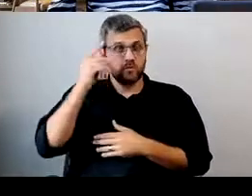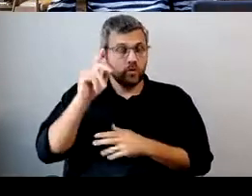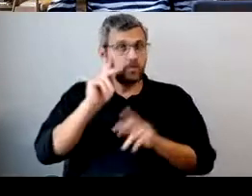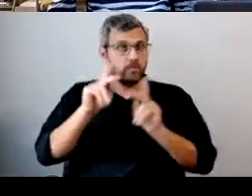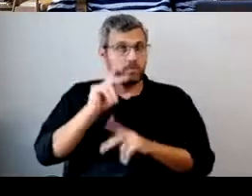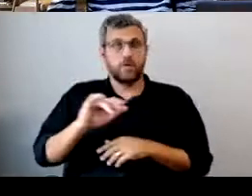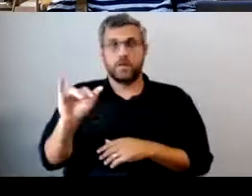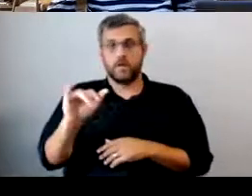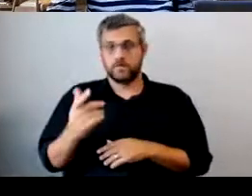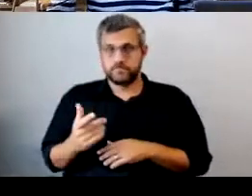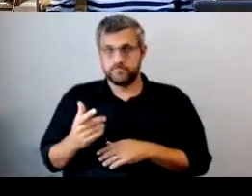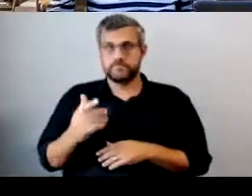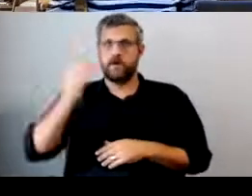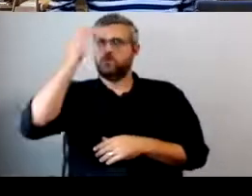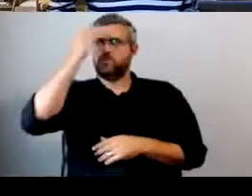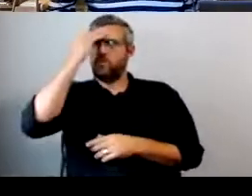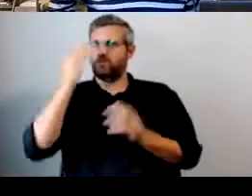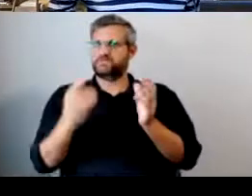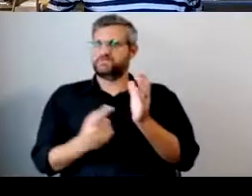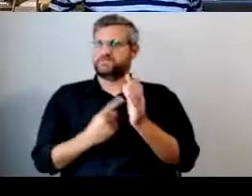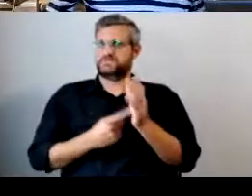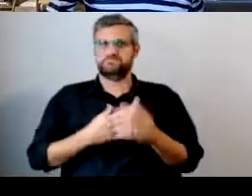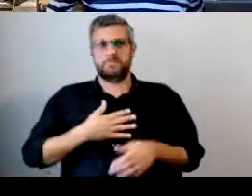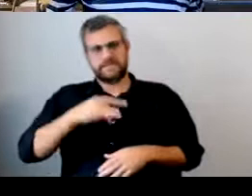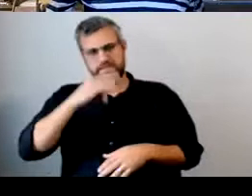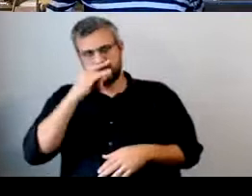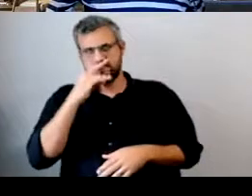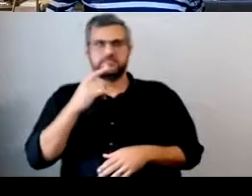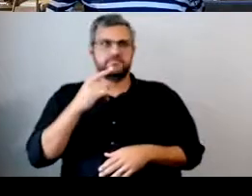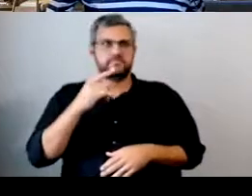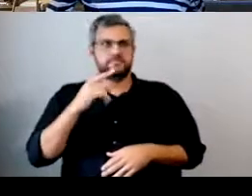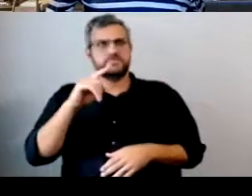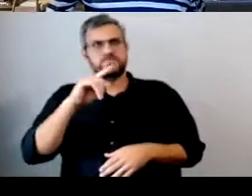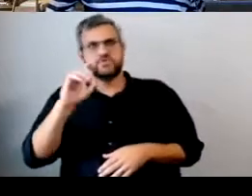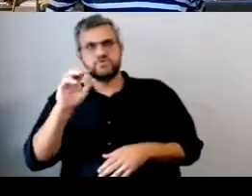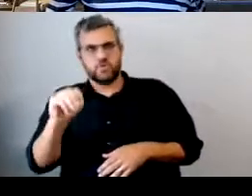Like I know that sometimes when my kids and I are all on Zoom together,